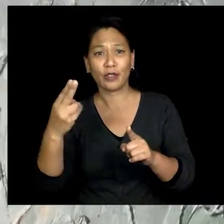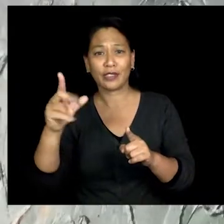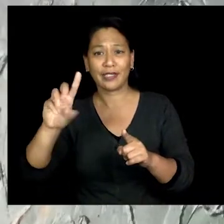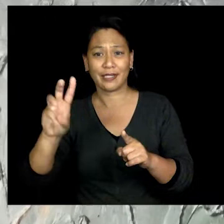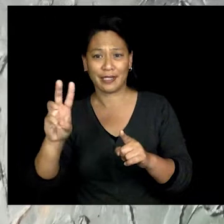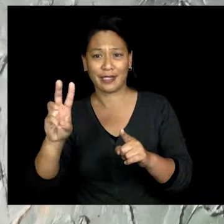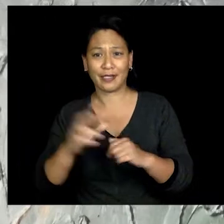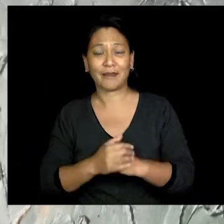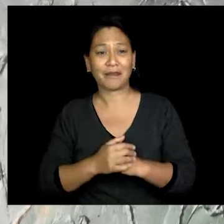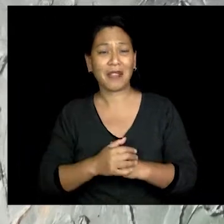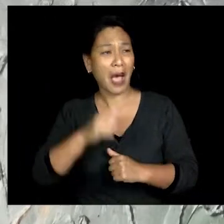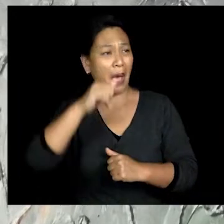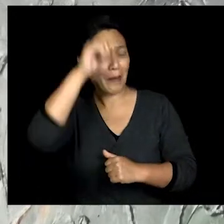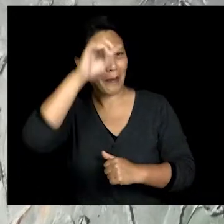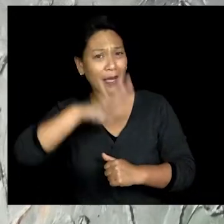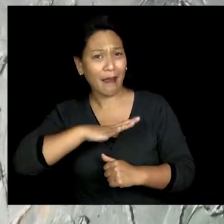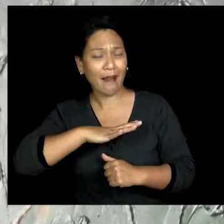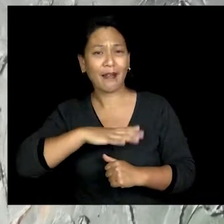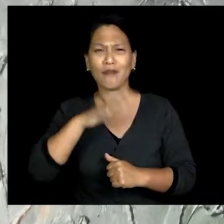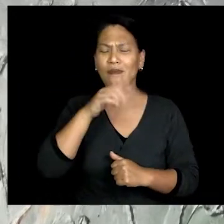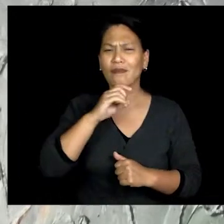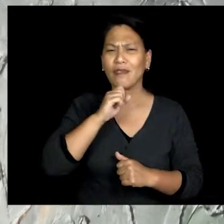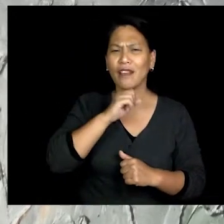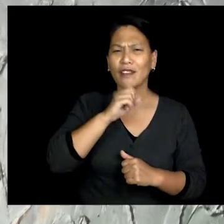I am male in my 40s, I have short brown hair